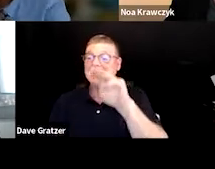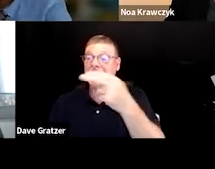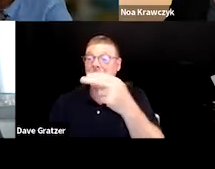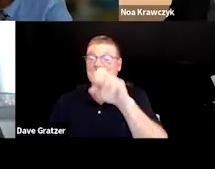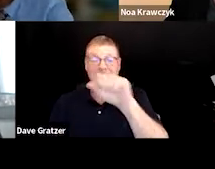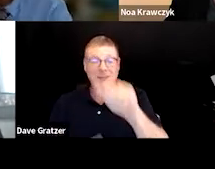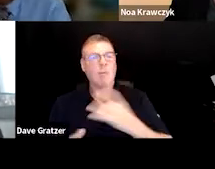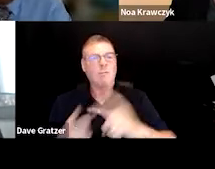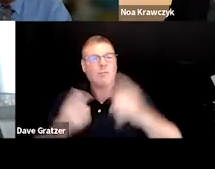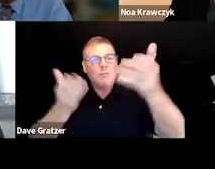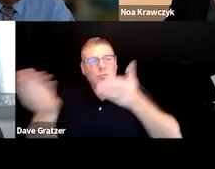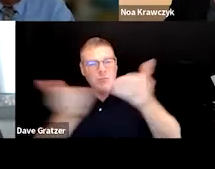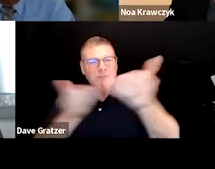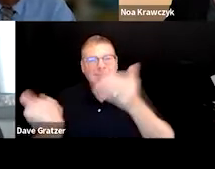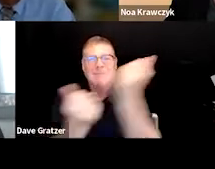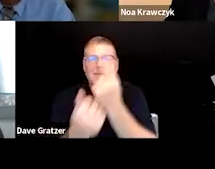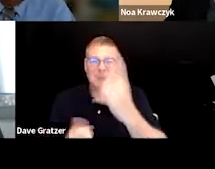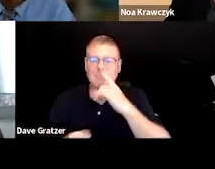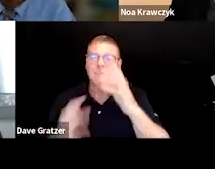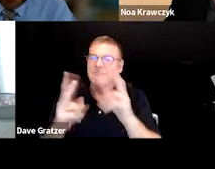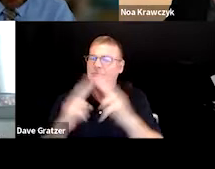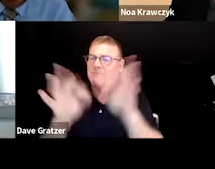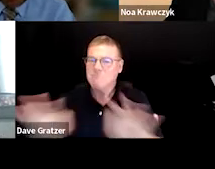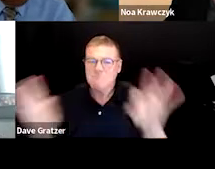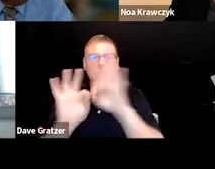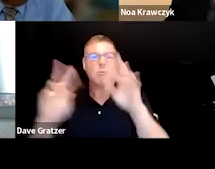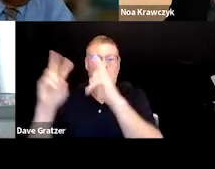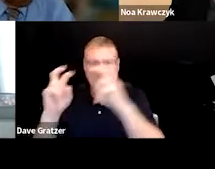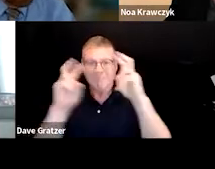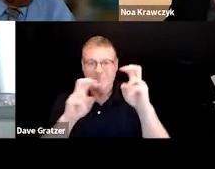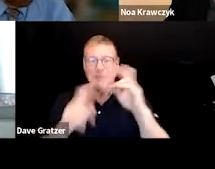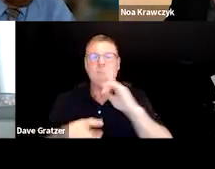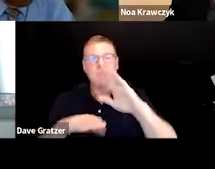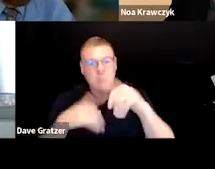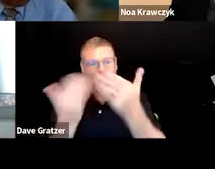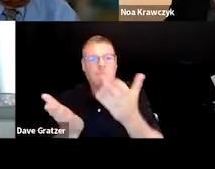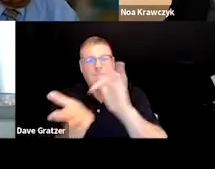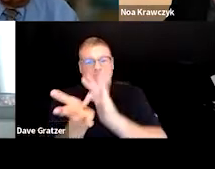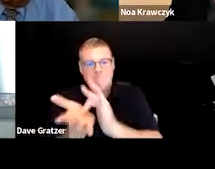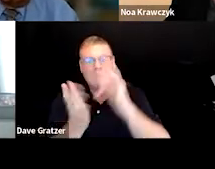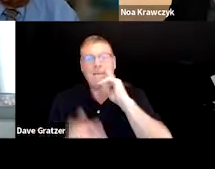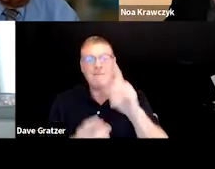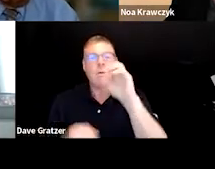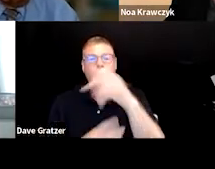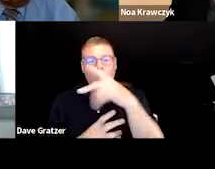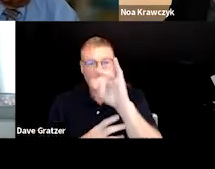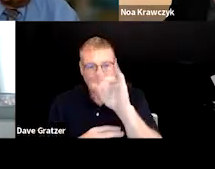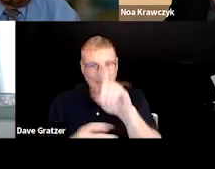to today's webinar on this very important topic of providing medications for opioid use disorders in jail settings,